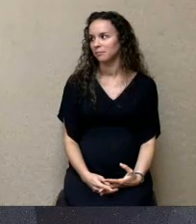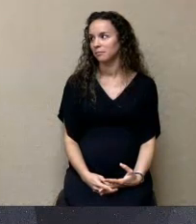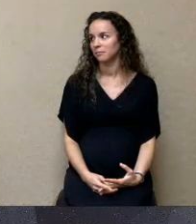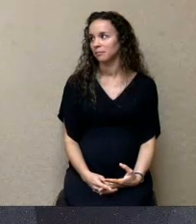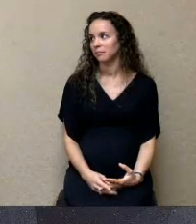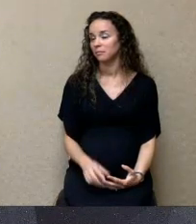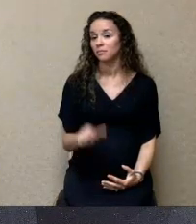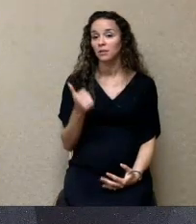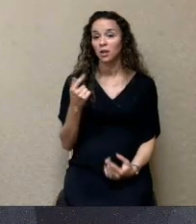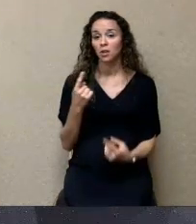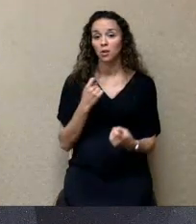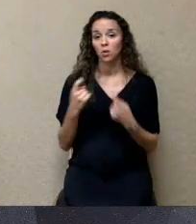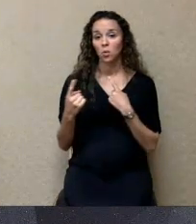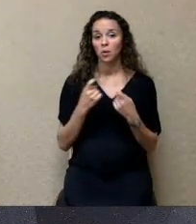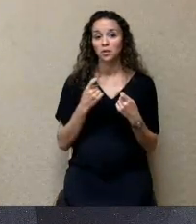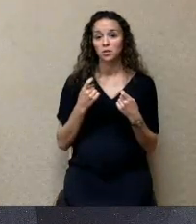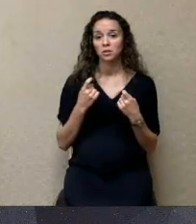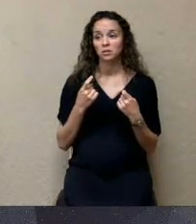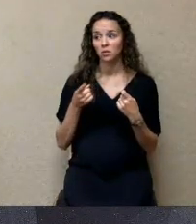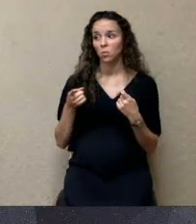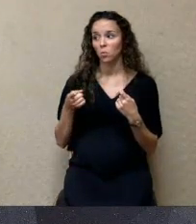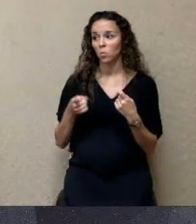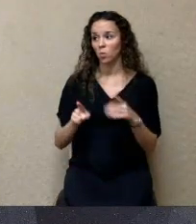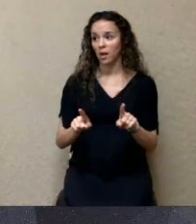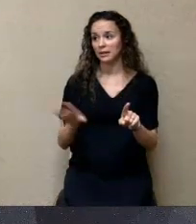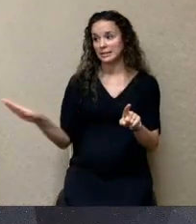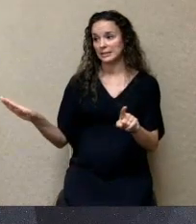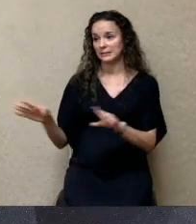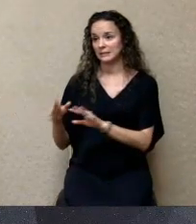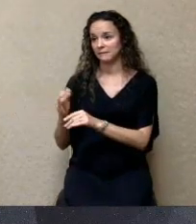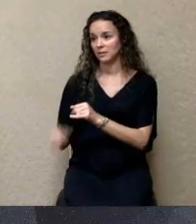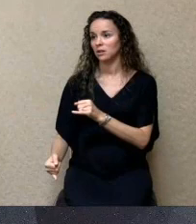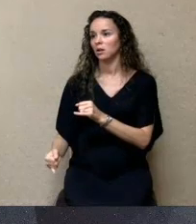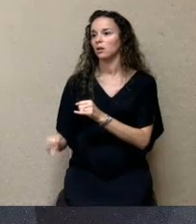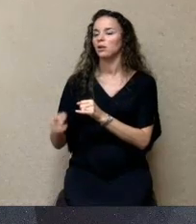Any other questions while he's finishing that message up?